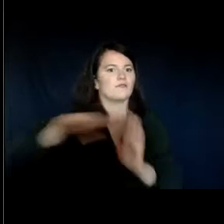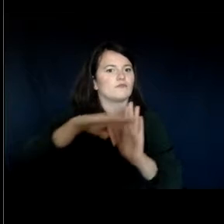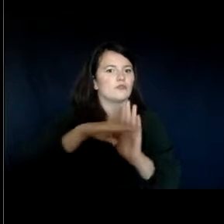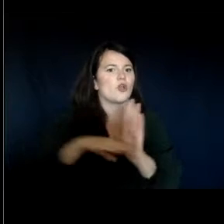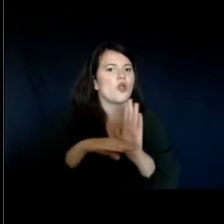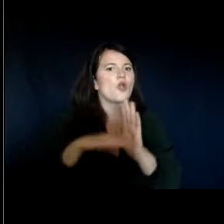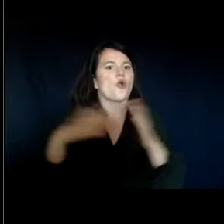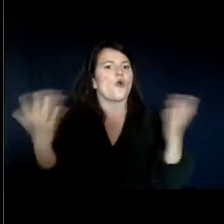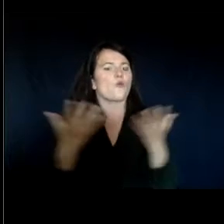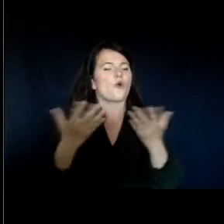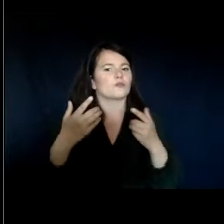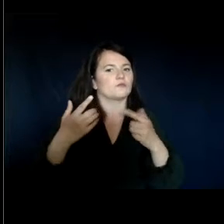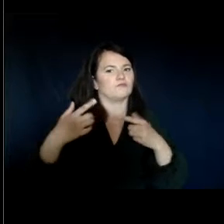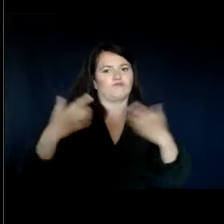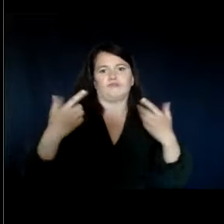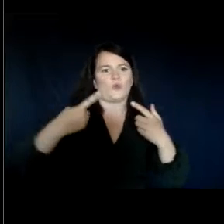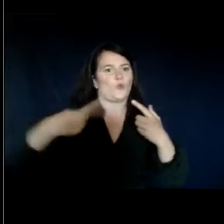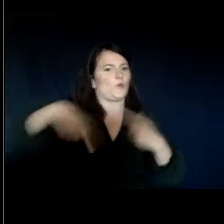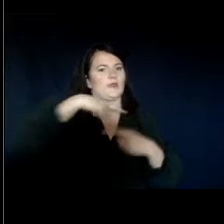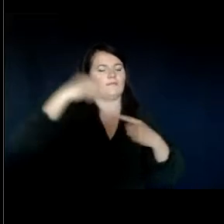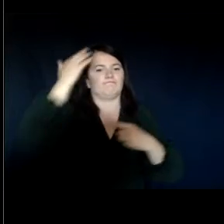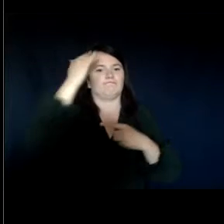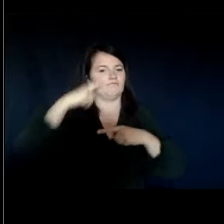And what it means for the European Social Fund (ESF)